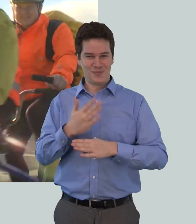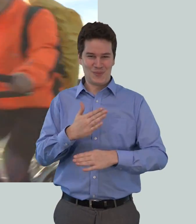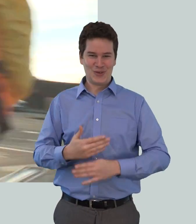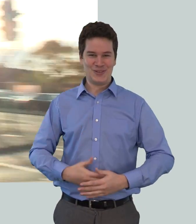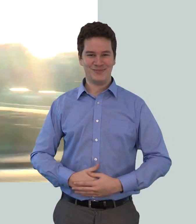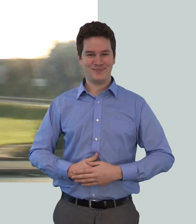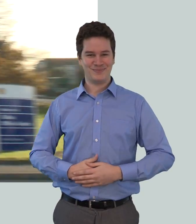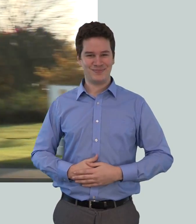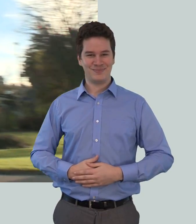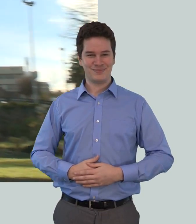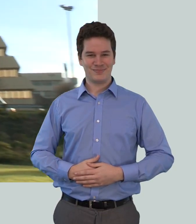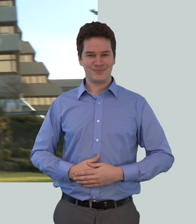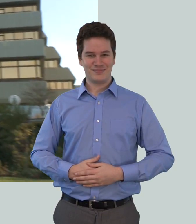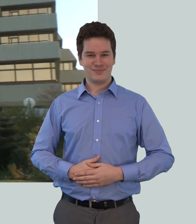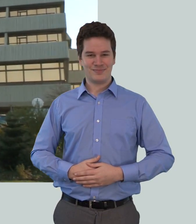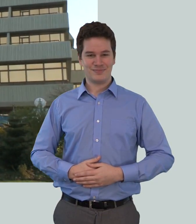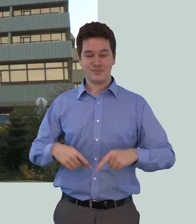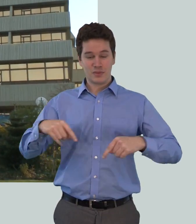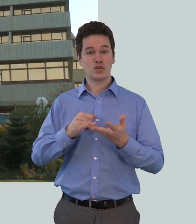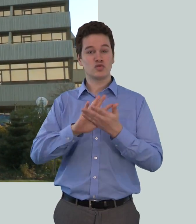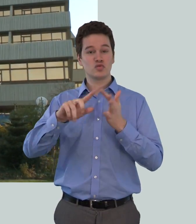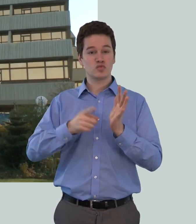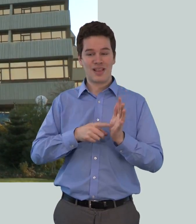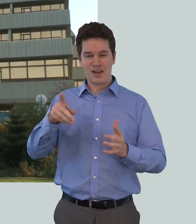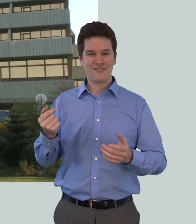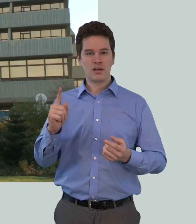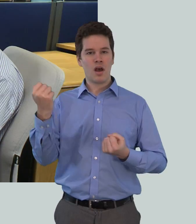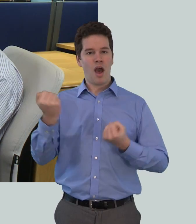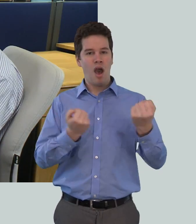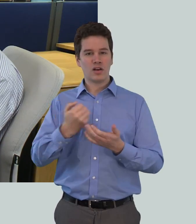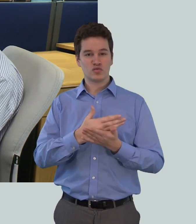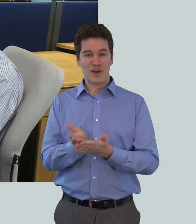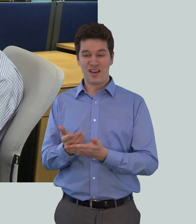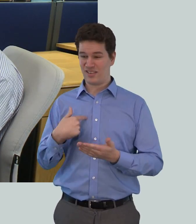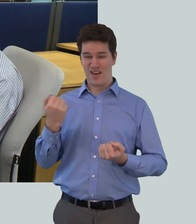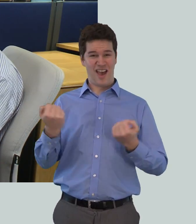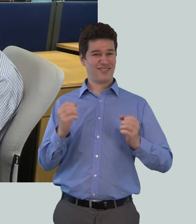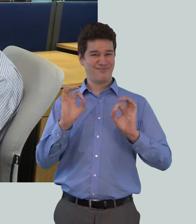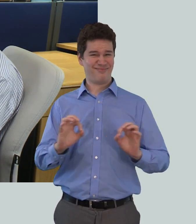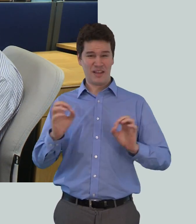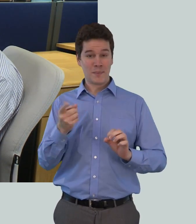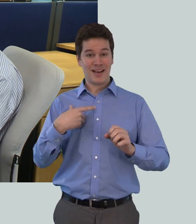about his tandem cycle in to work as well. We have a car share here at Shell, I don’t have a car to share but I do have a tandem to share,